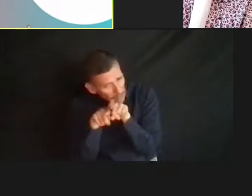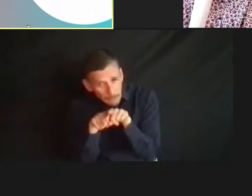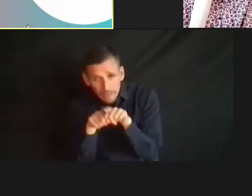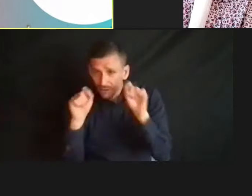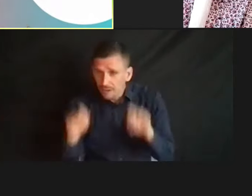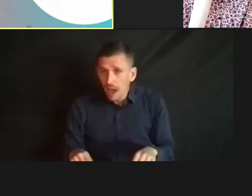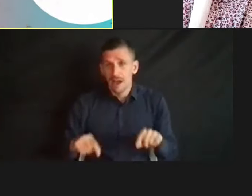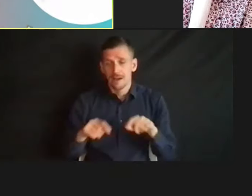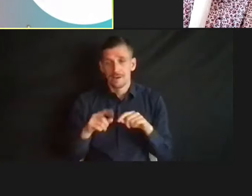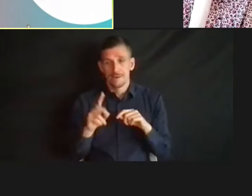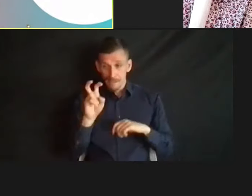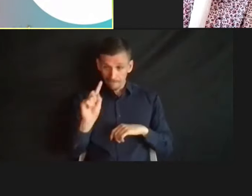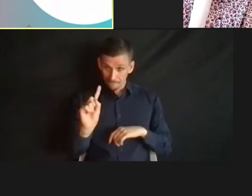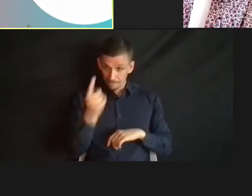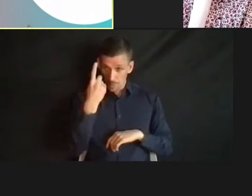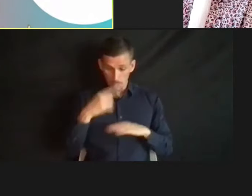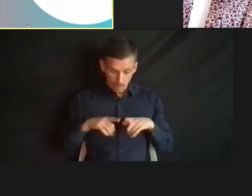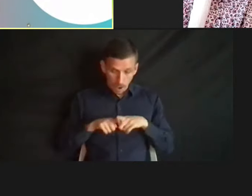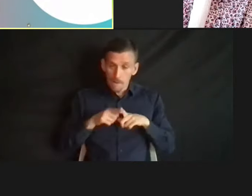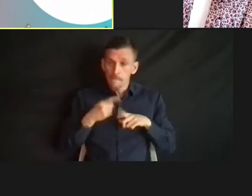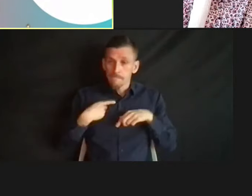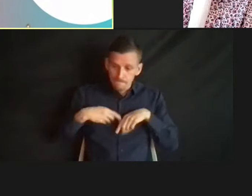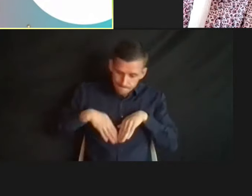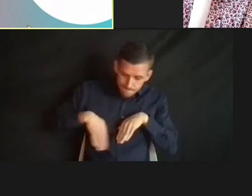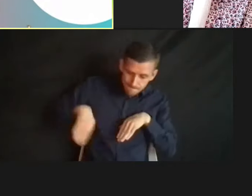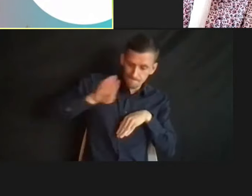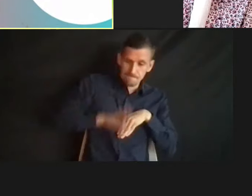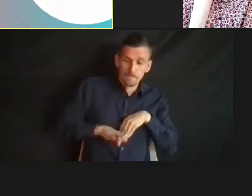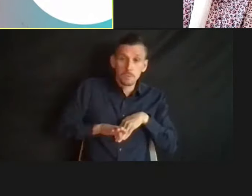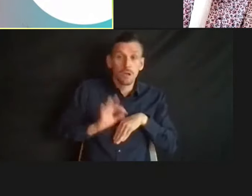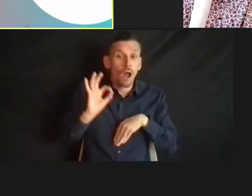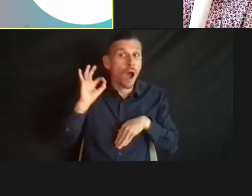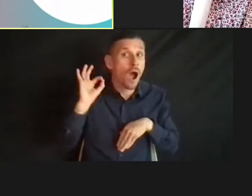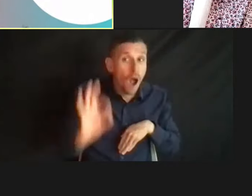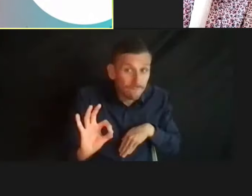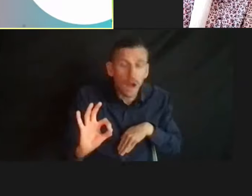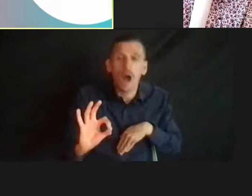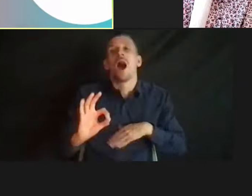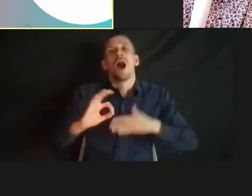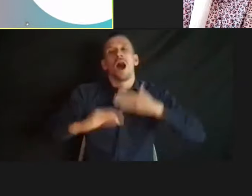without waiting for a large intervention, to try to take a step and take some action within their